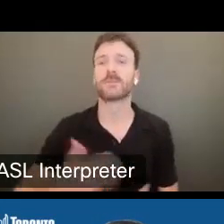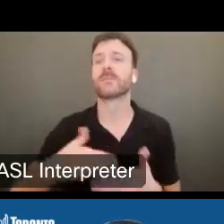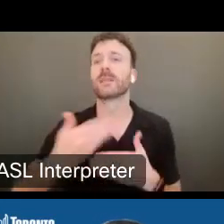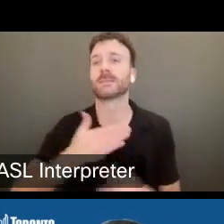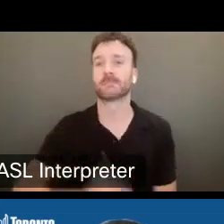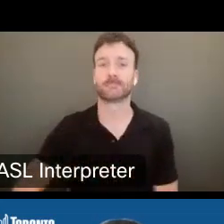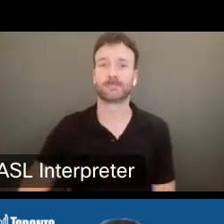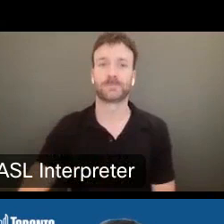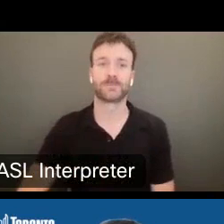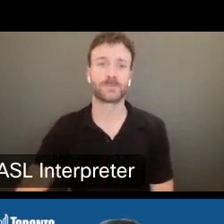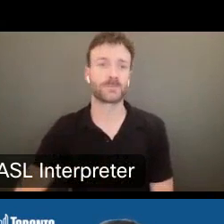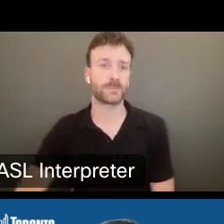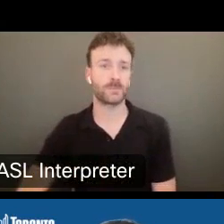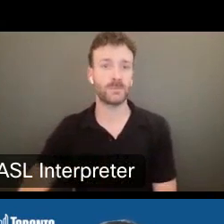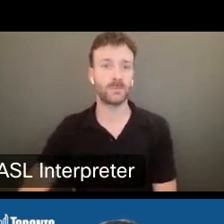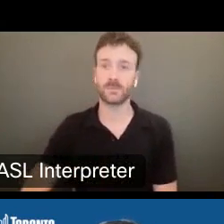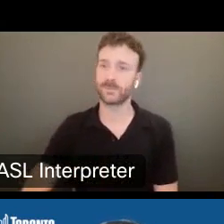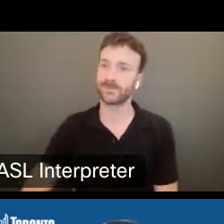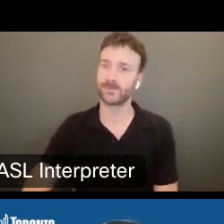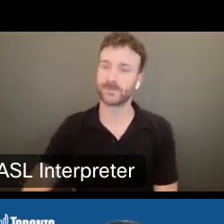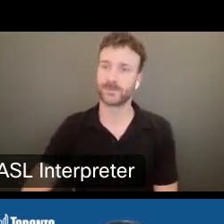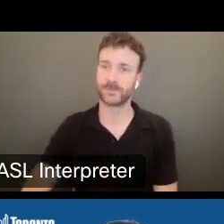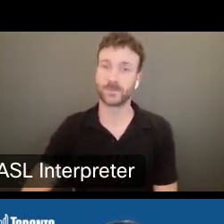So as mentioned, we need further work.